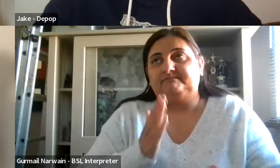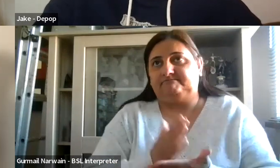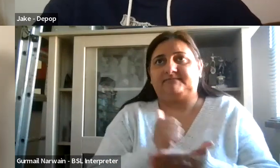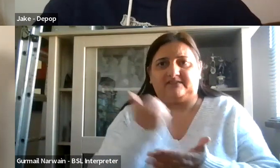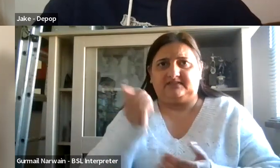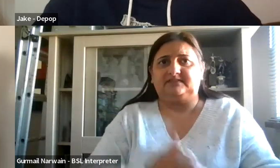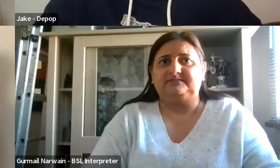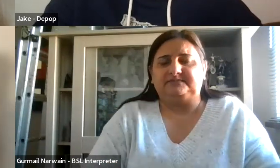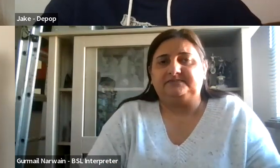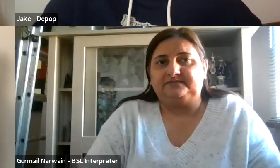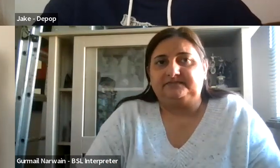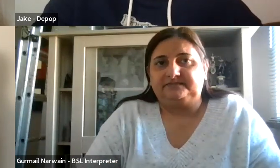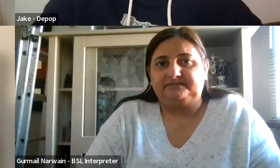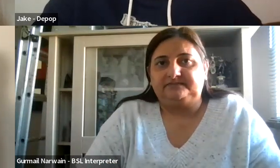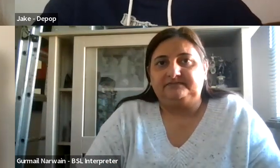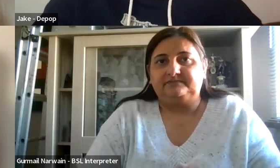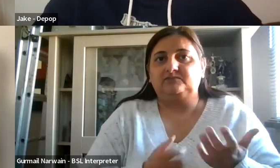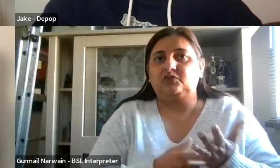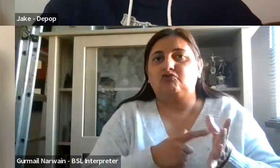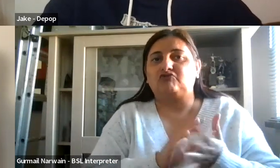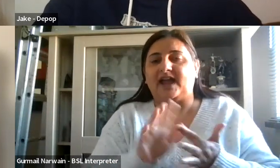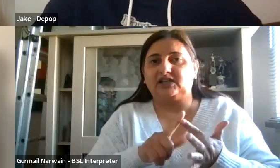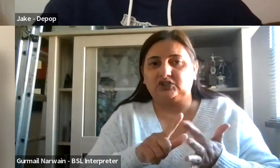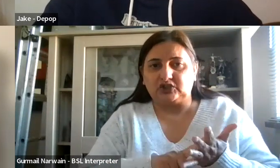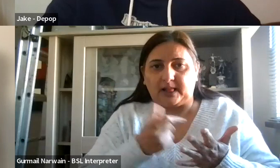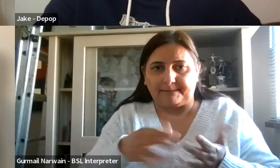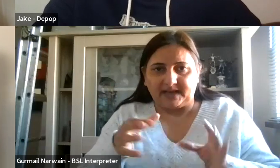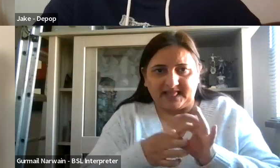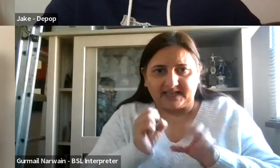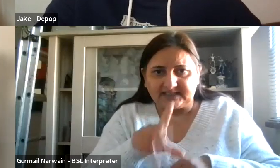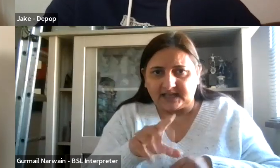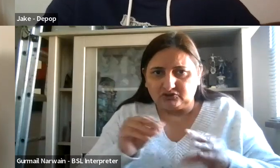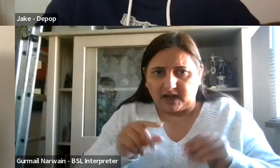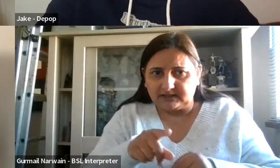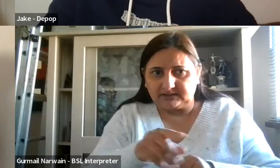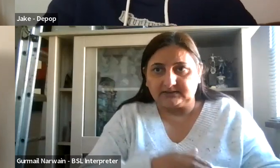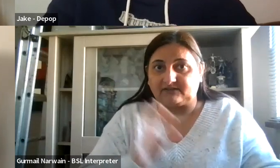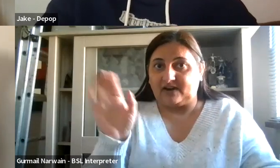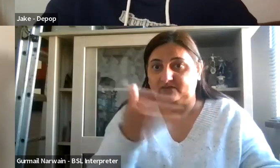Definitely. Yeah, definitely. And that I think Rachel put the link in in the chat earlier for everyone. Rachel put the link in the chat. Really go on top even break and check the Depop profile.